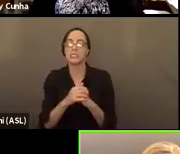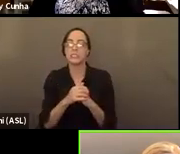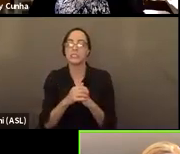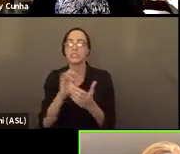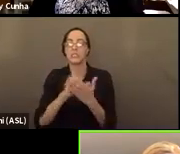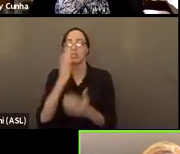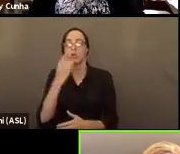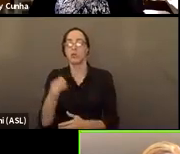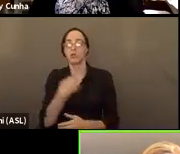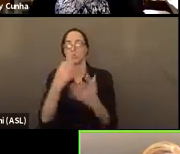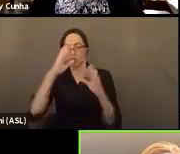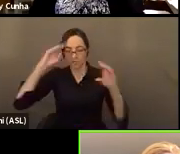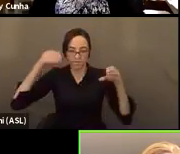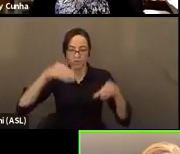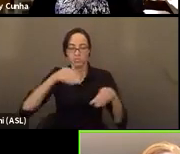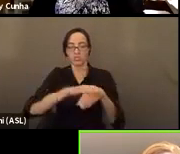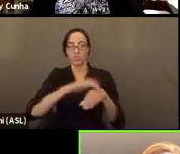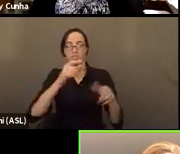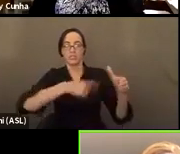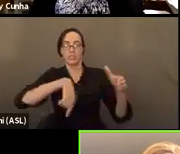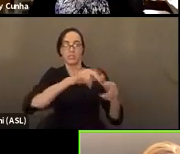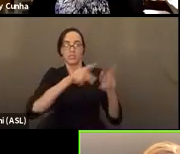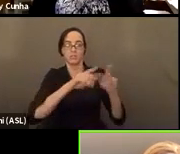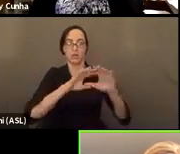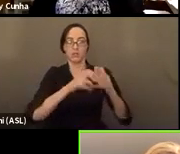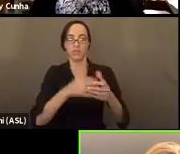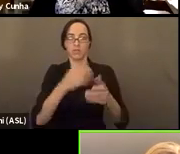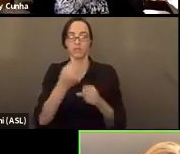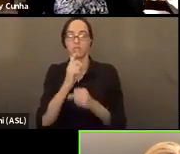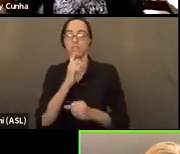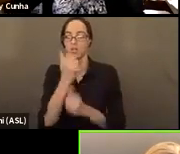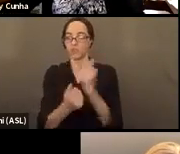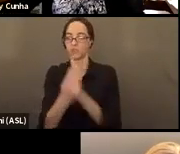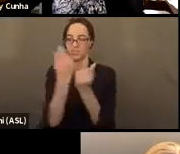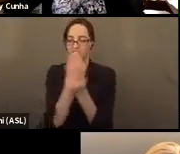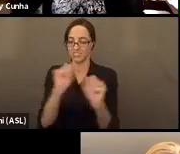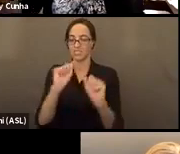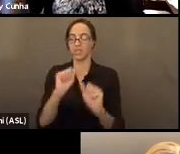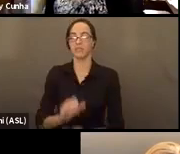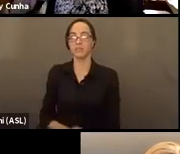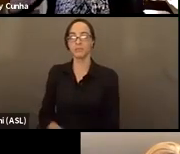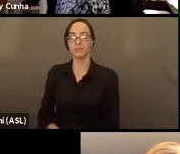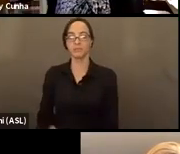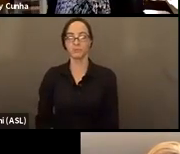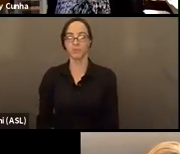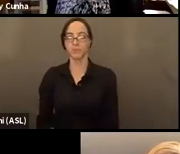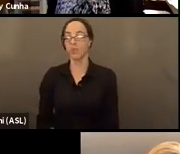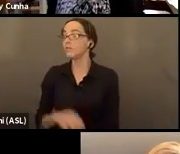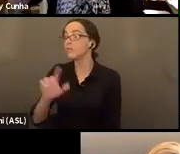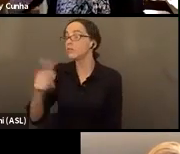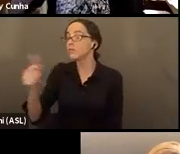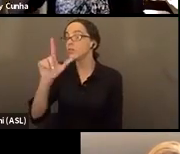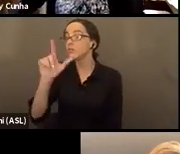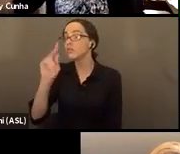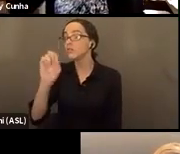safe and lake closing comments so thank you supervisor zane this is very important people